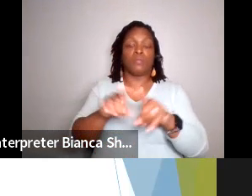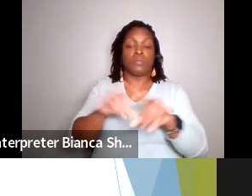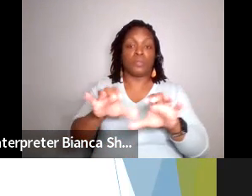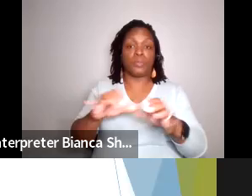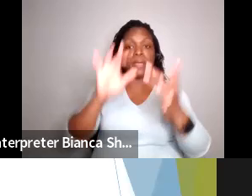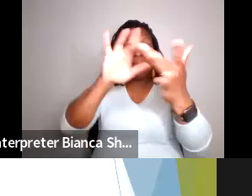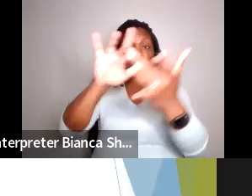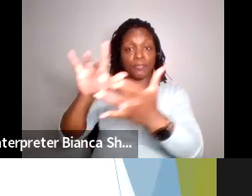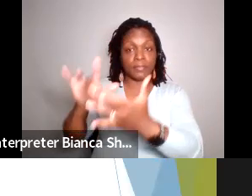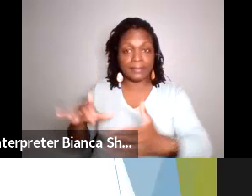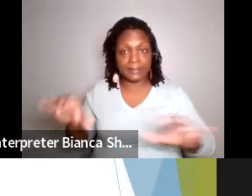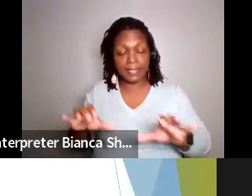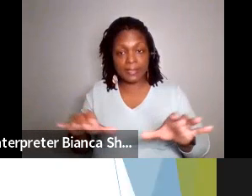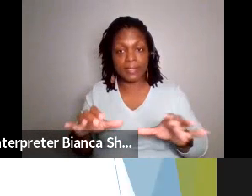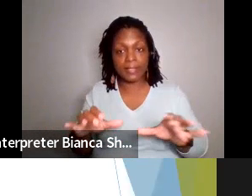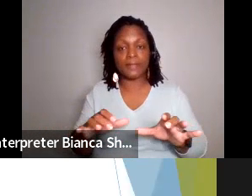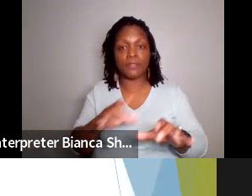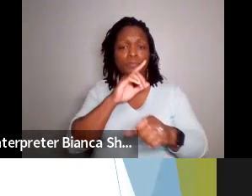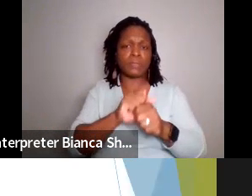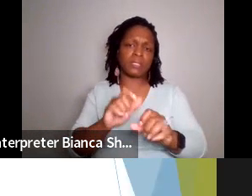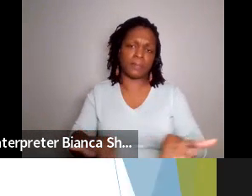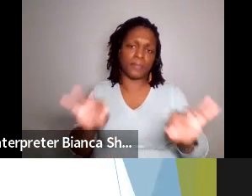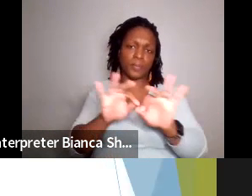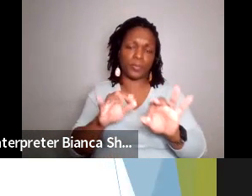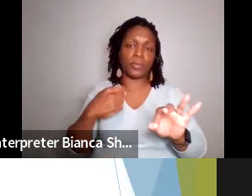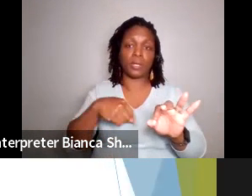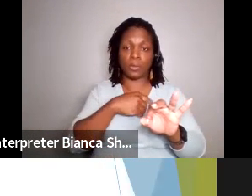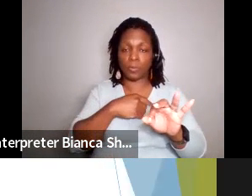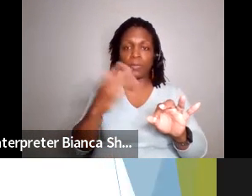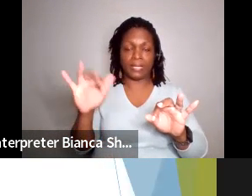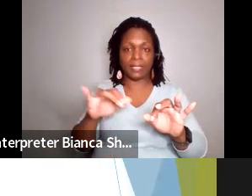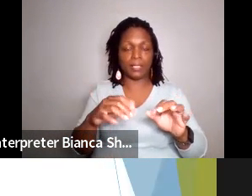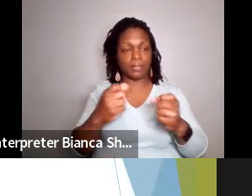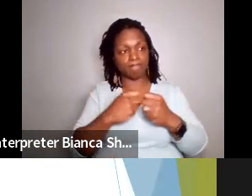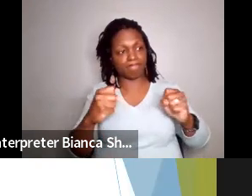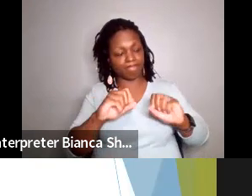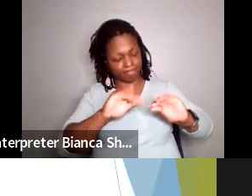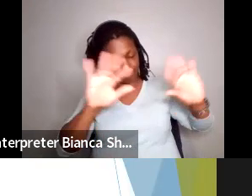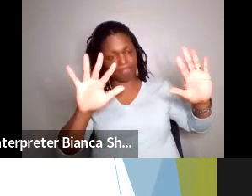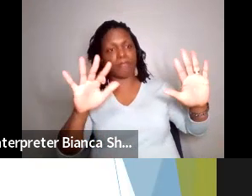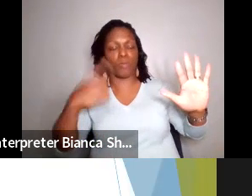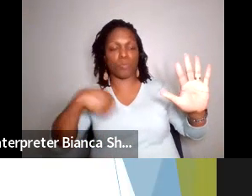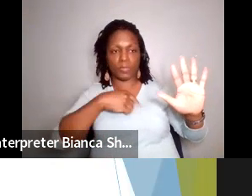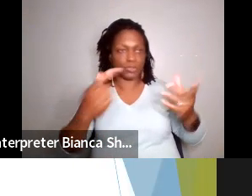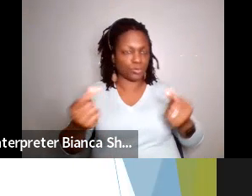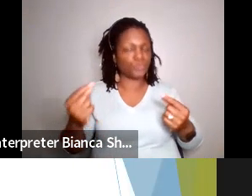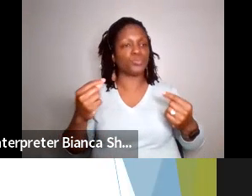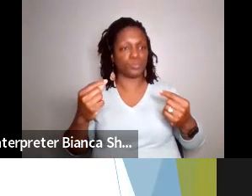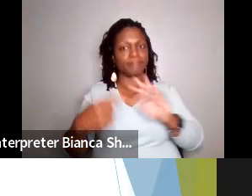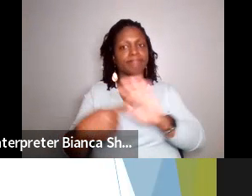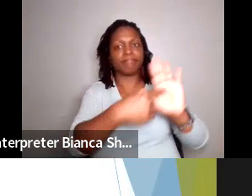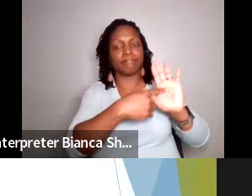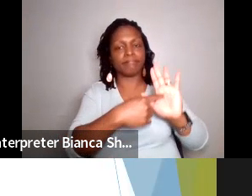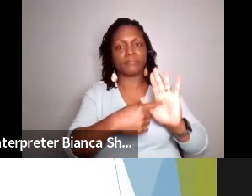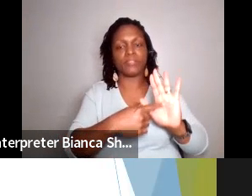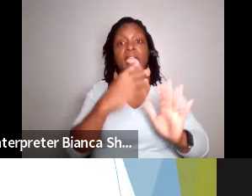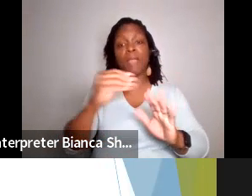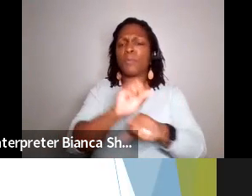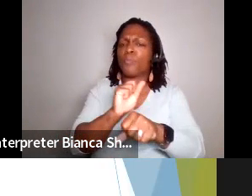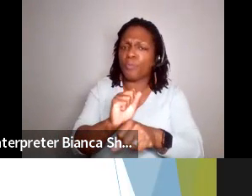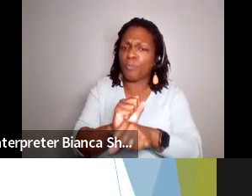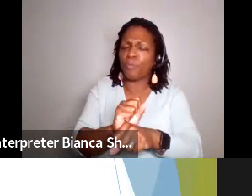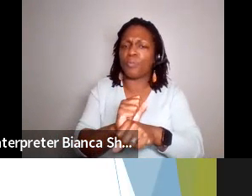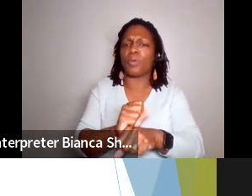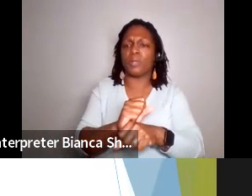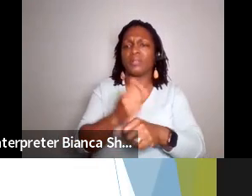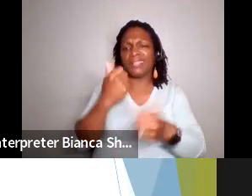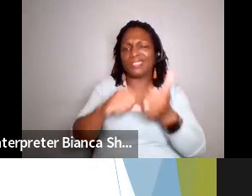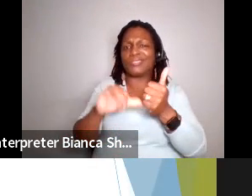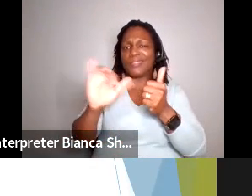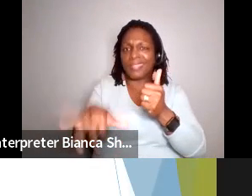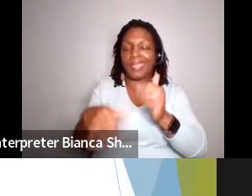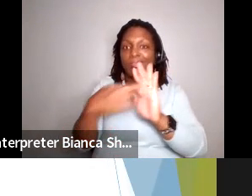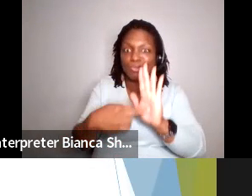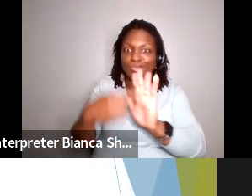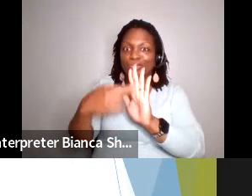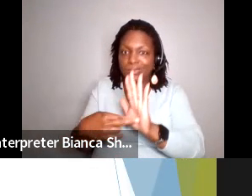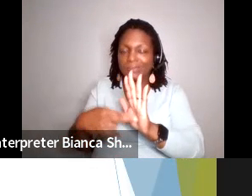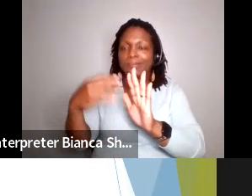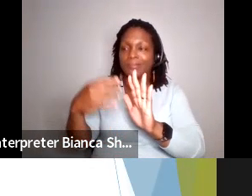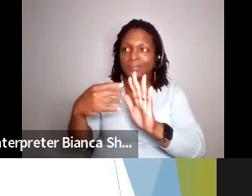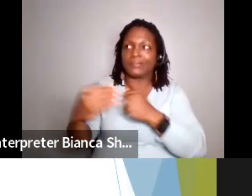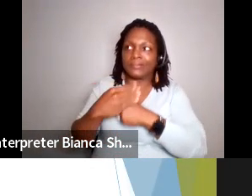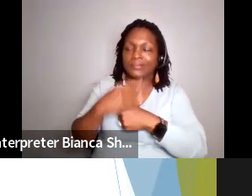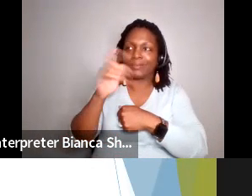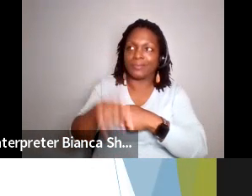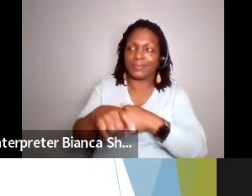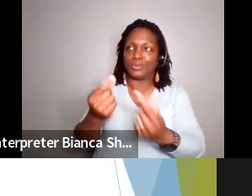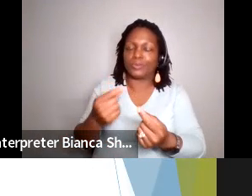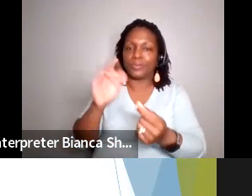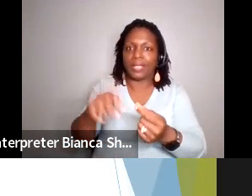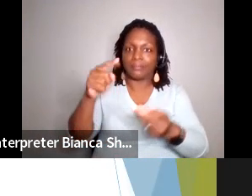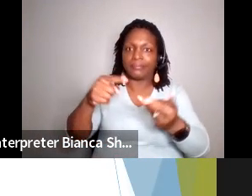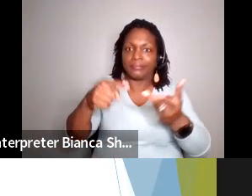It's it's really important to our office that we be as transparent as we can when you have to work within the guidelines, and the regulations that we do they're very complicated and so we are